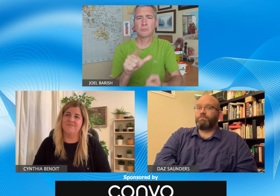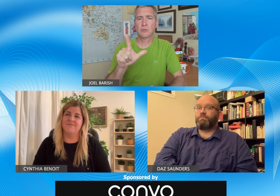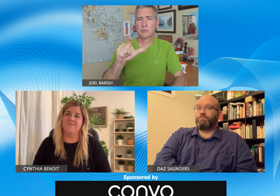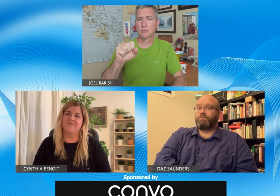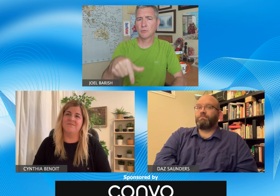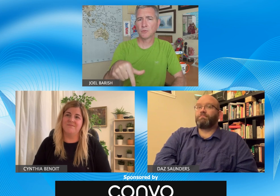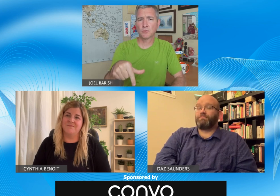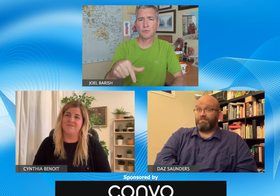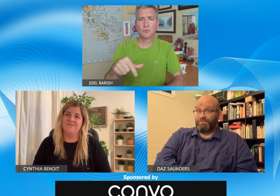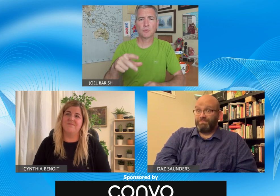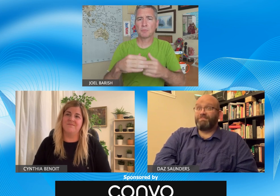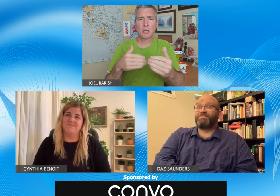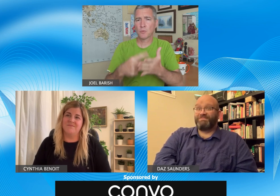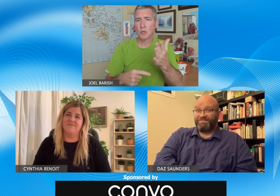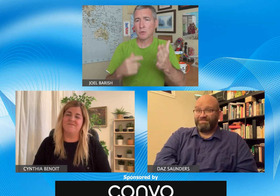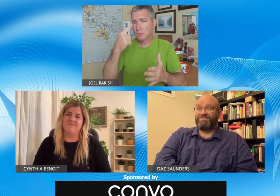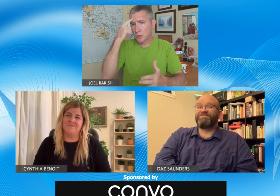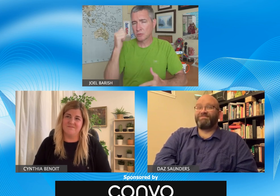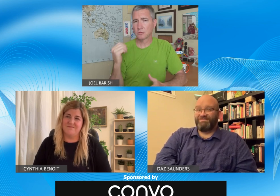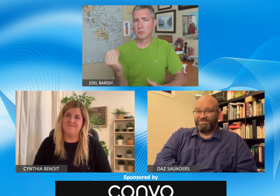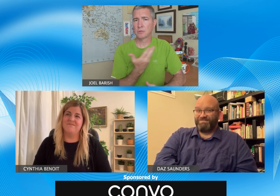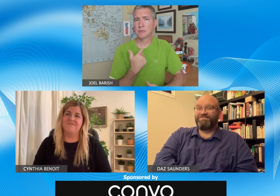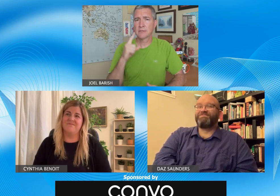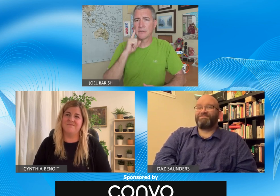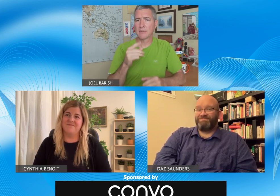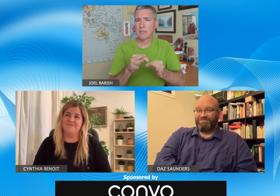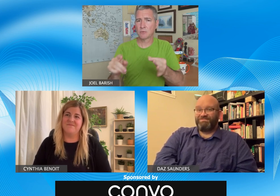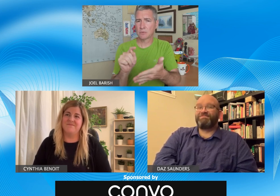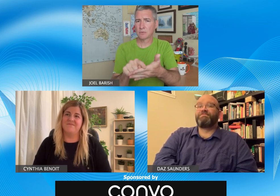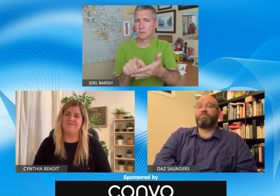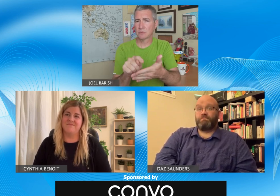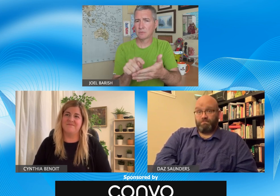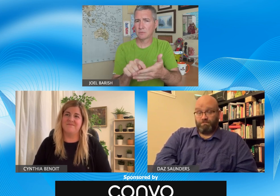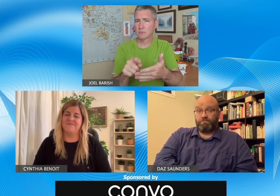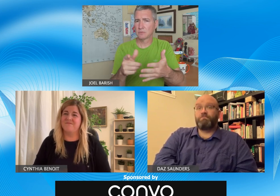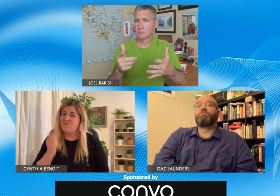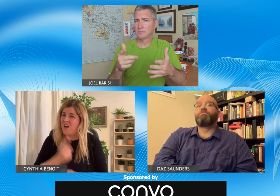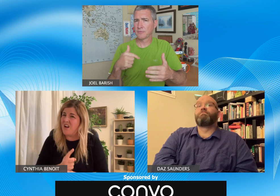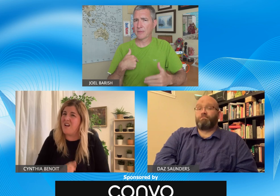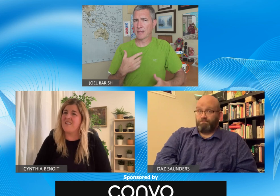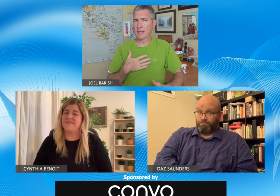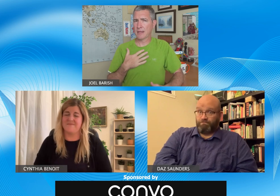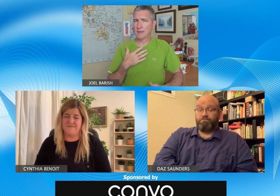I envision and expect people to give the LSQ community support no matter what. Because “it is” the language of the Deaf. Right.